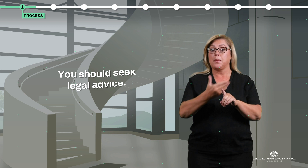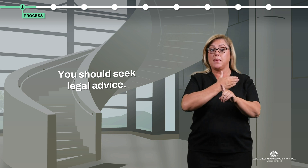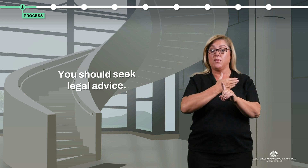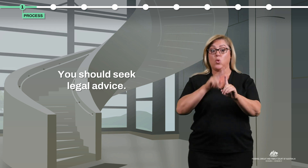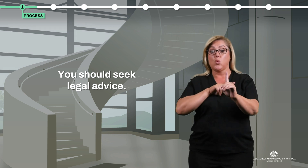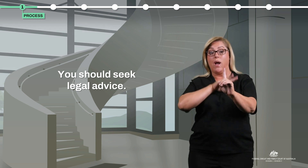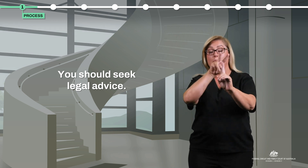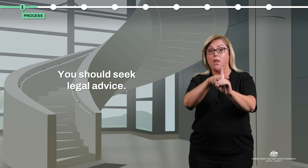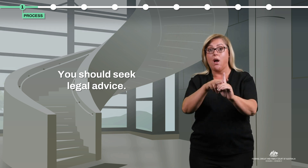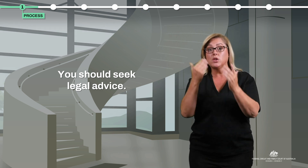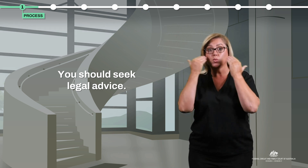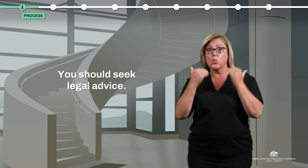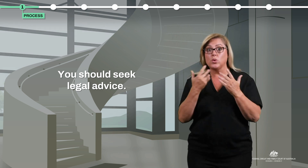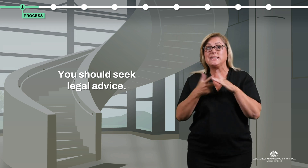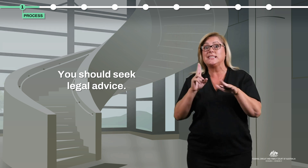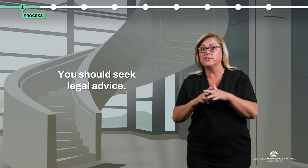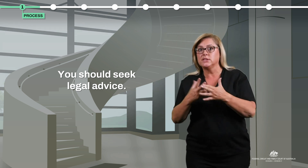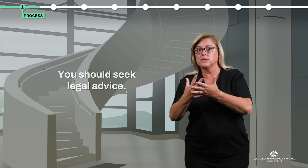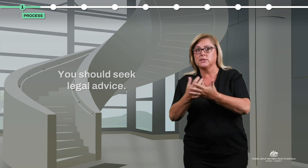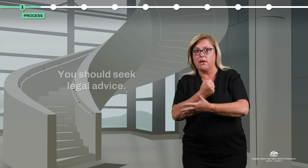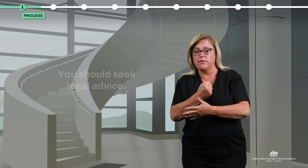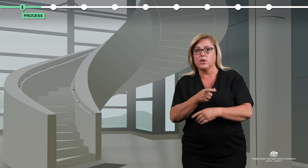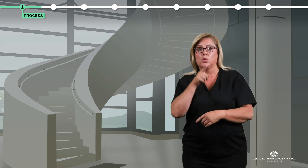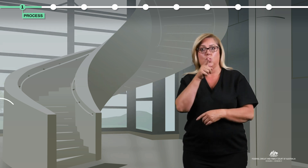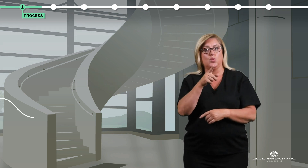Before applying to the Court and where it is safe to do so